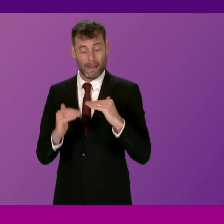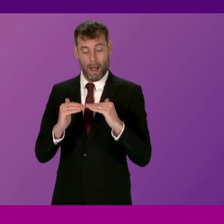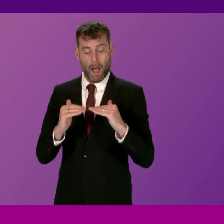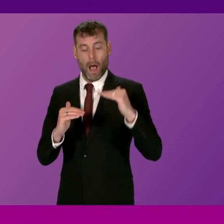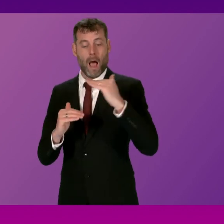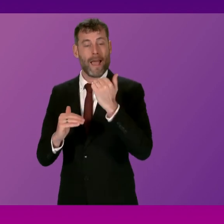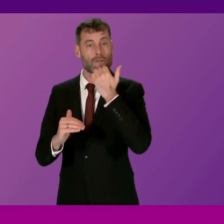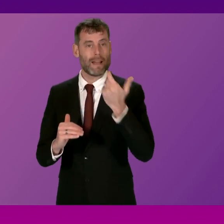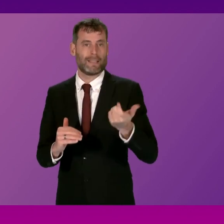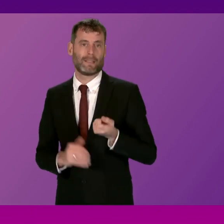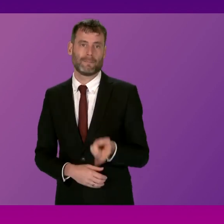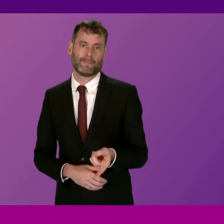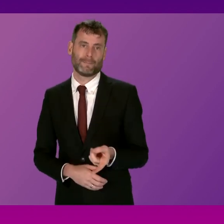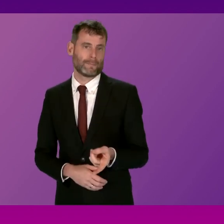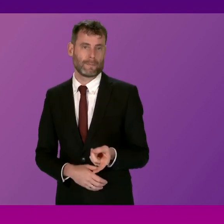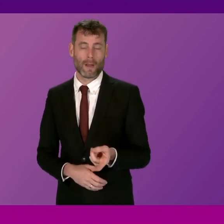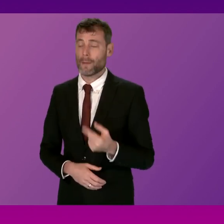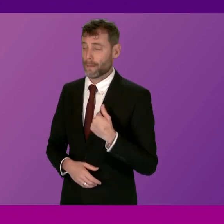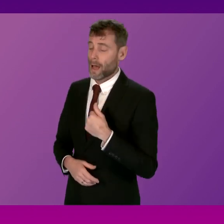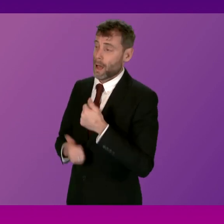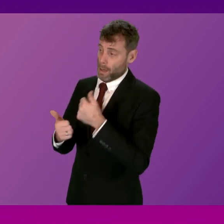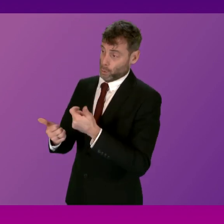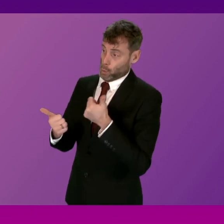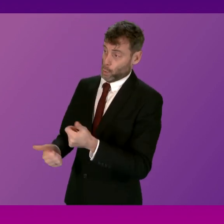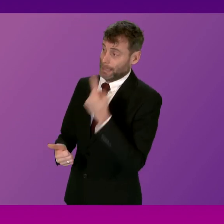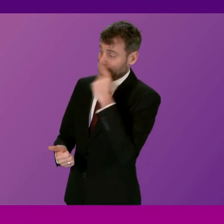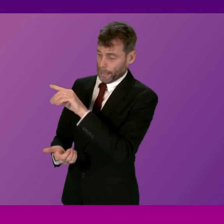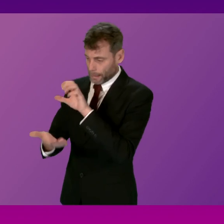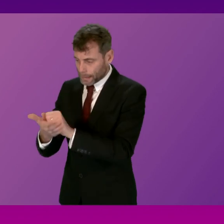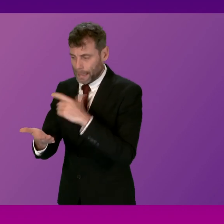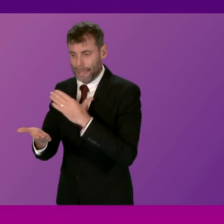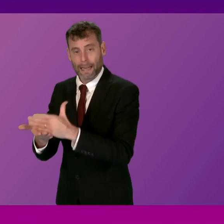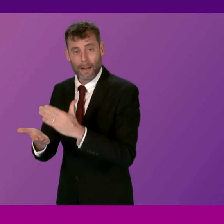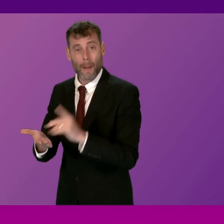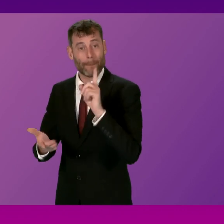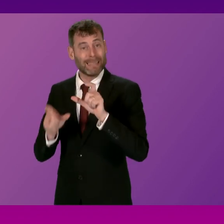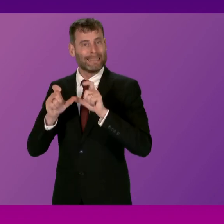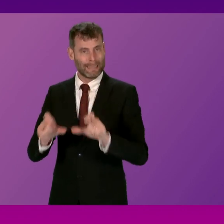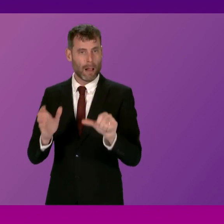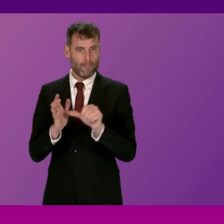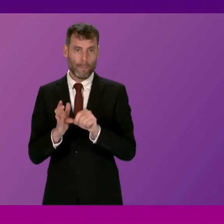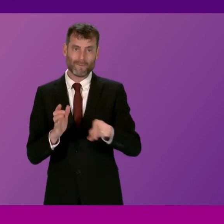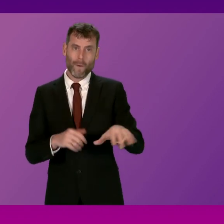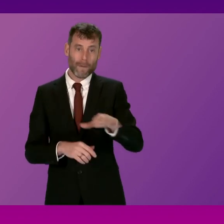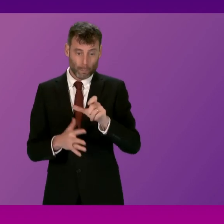I welcome the minister’s clarification in that respect, but there is still a massive cash-flow issue for those families right now.